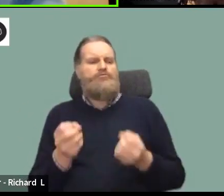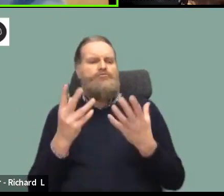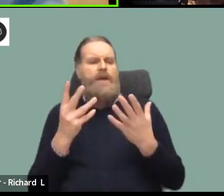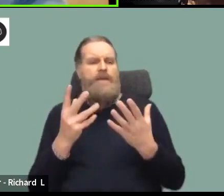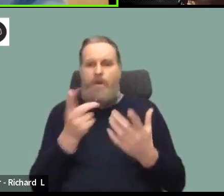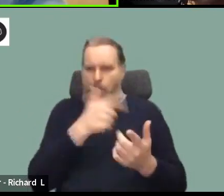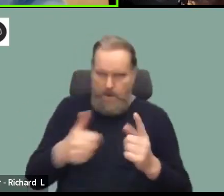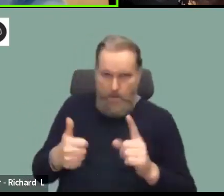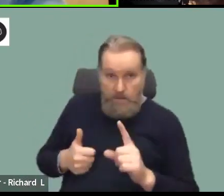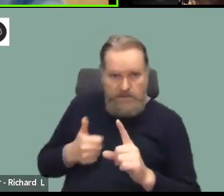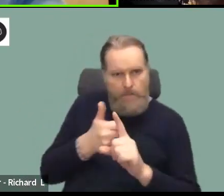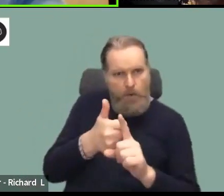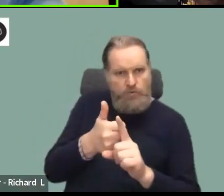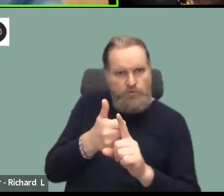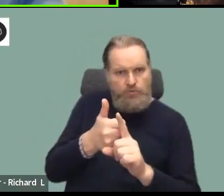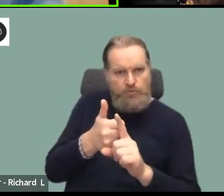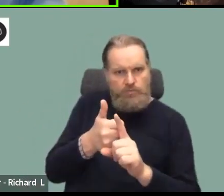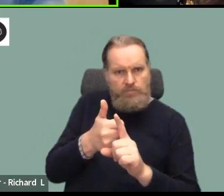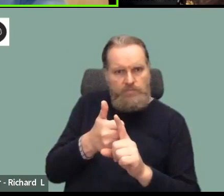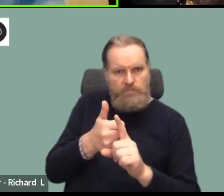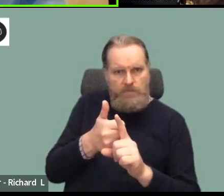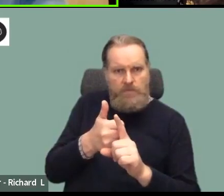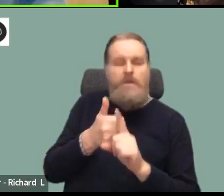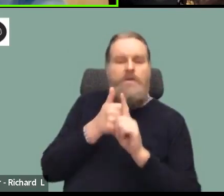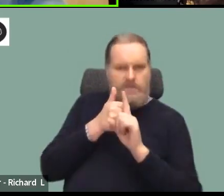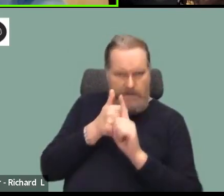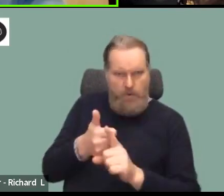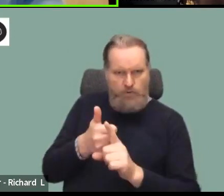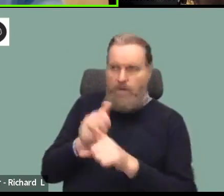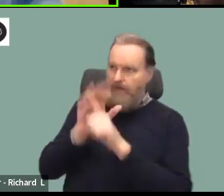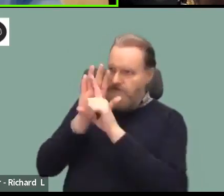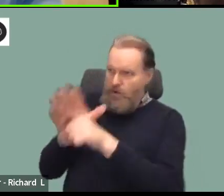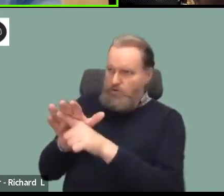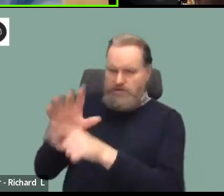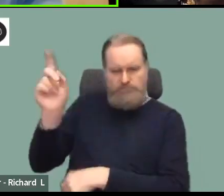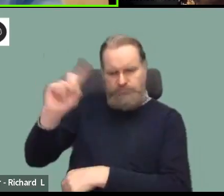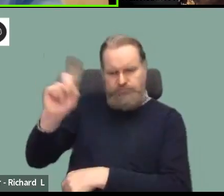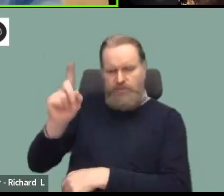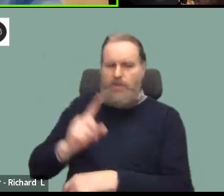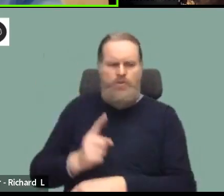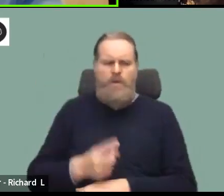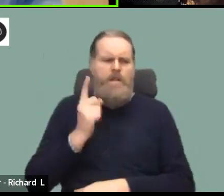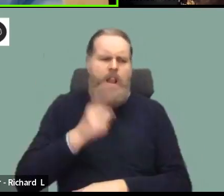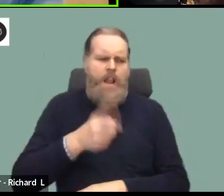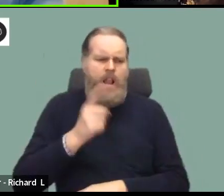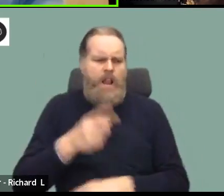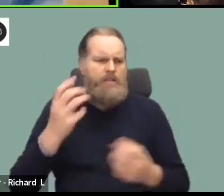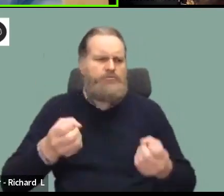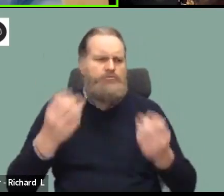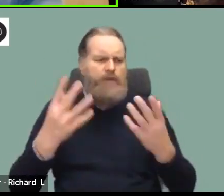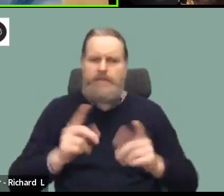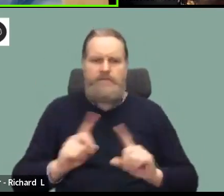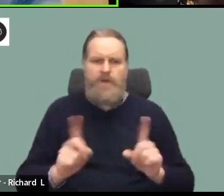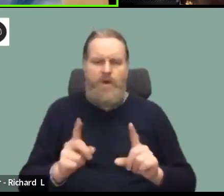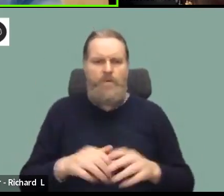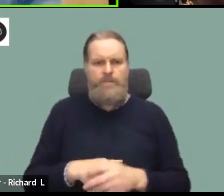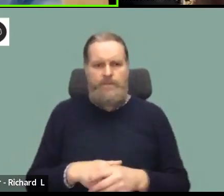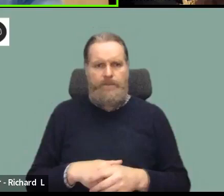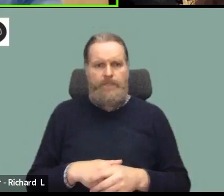detriments against people going on strike, we would immediately take that case up in in in take that case up in a in a in a way to force the employee to back down. I don't I don't think that would be the case.